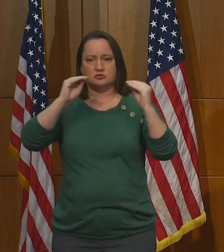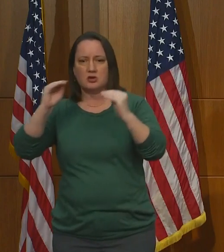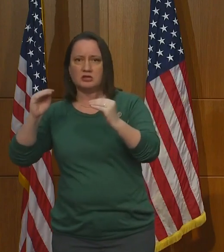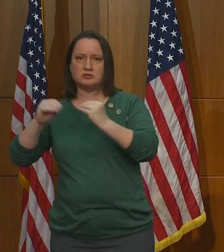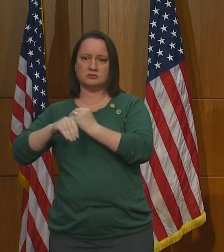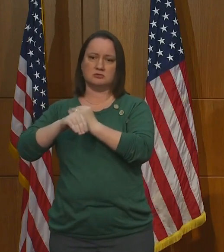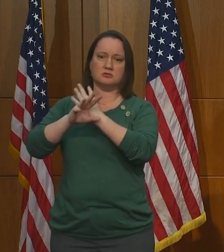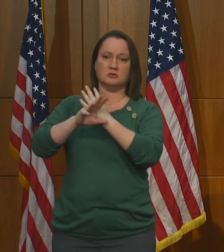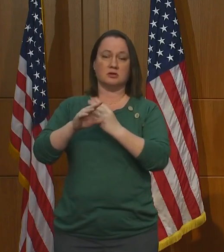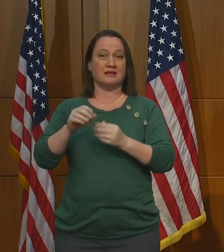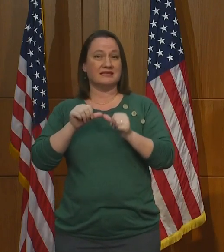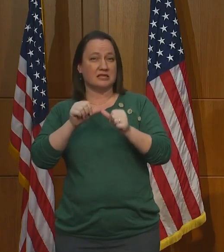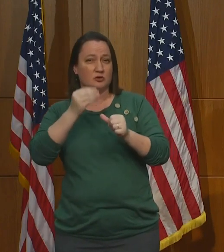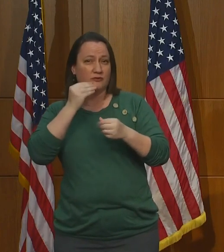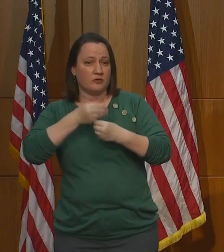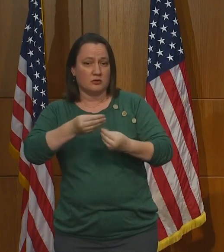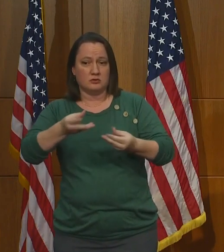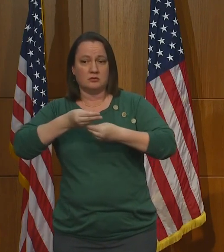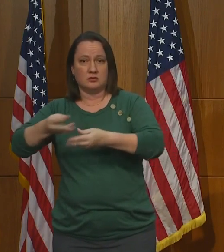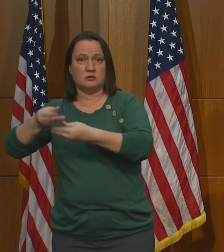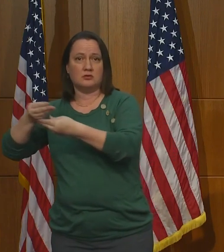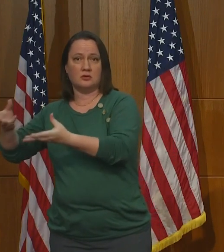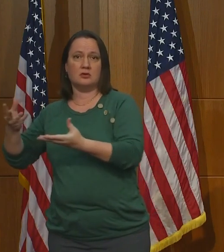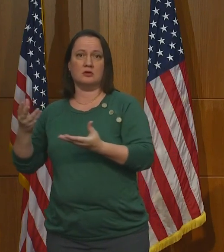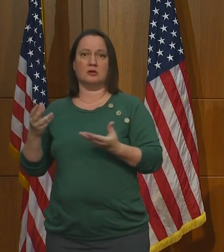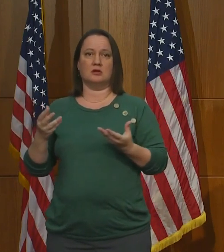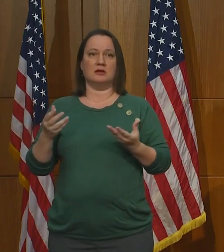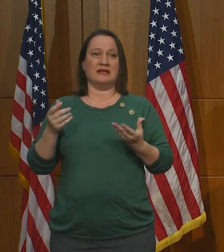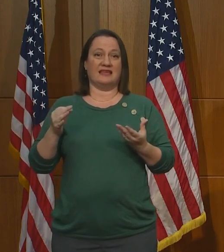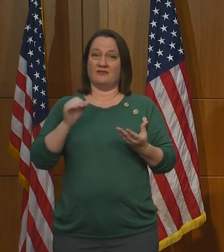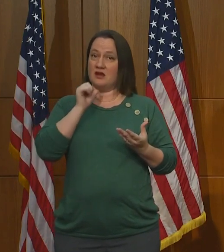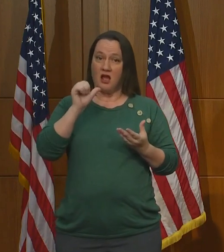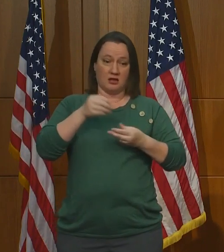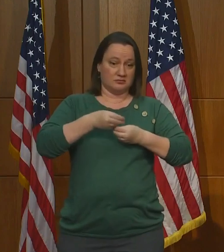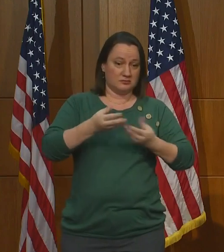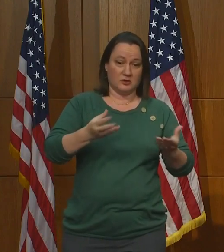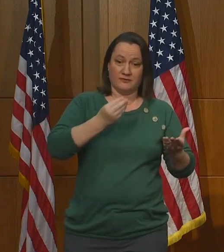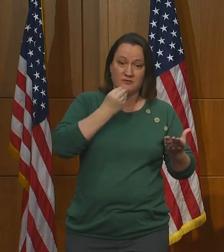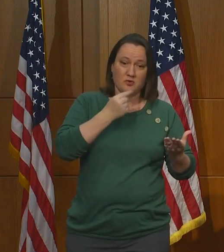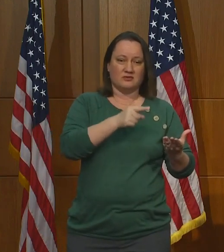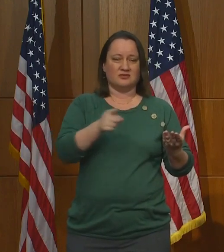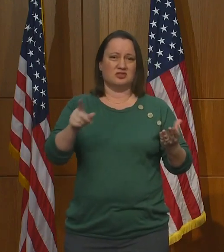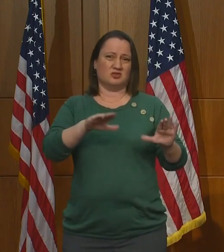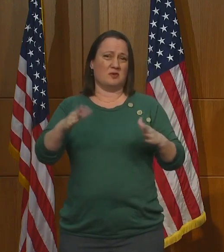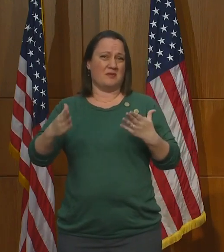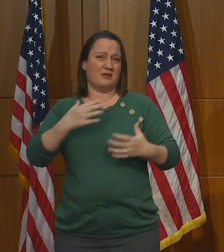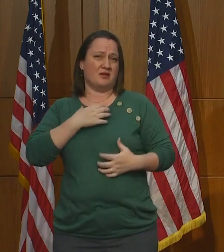LEARNING FROM AFAR CONTINUE SERVING MEALS FOR CHILDREN WHO